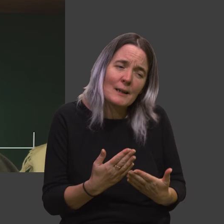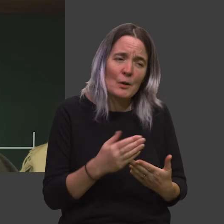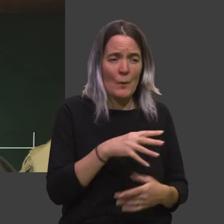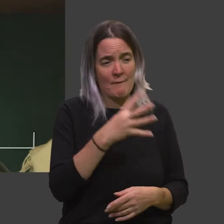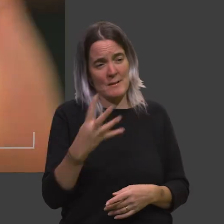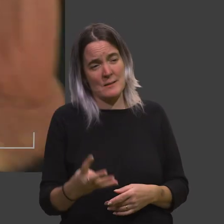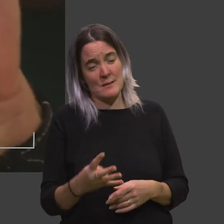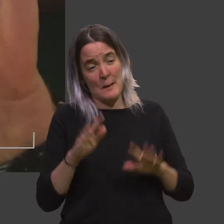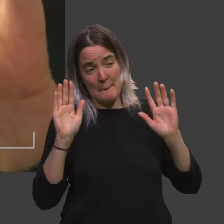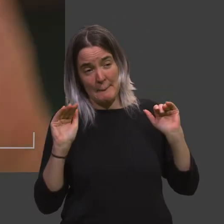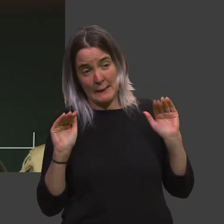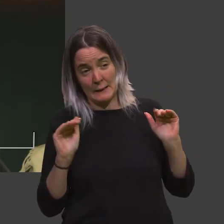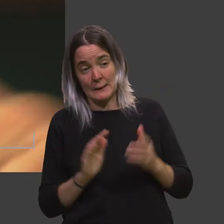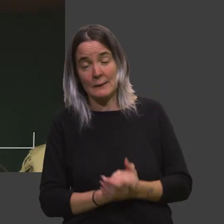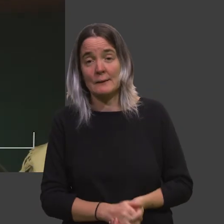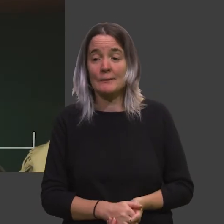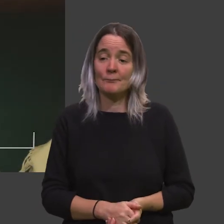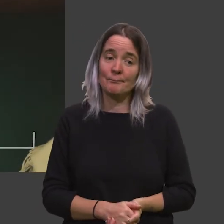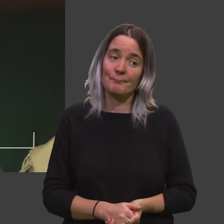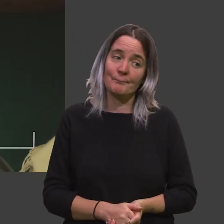'Bye.